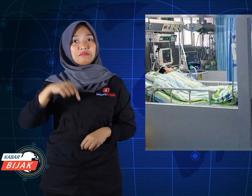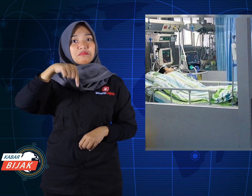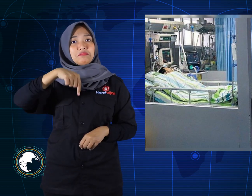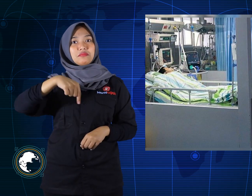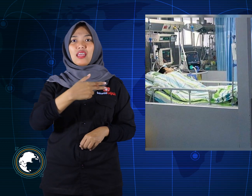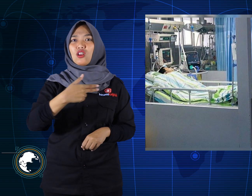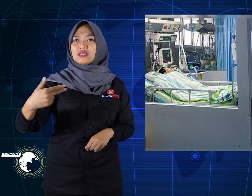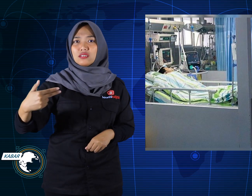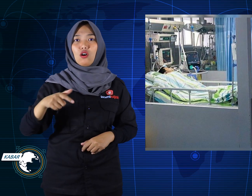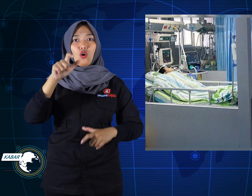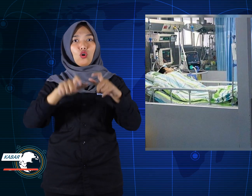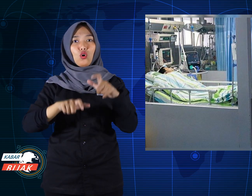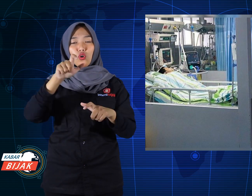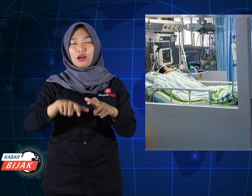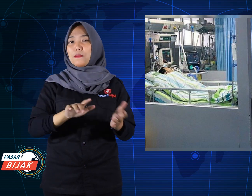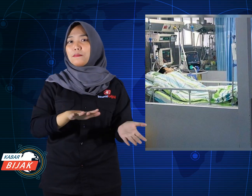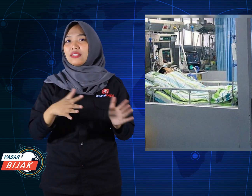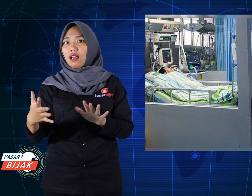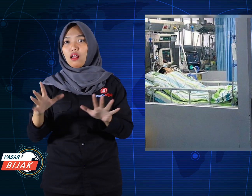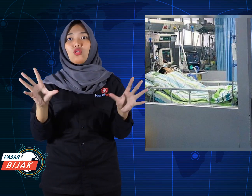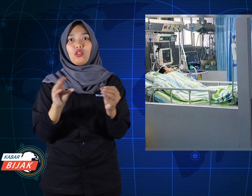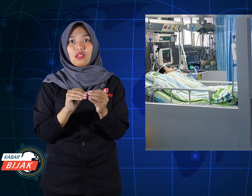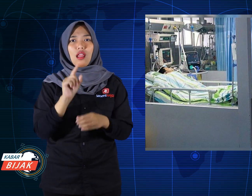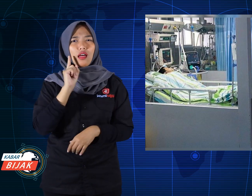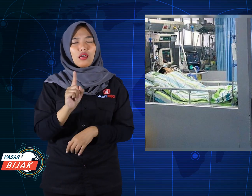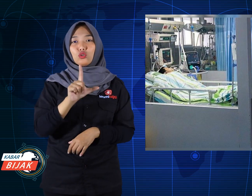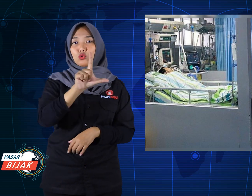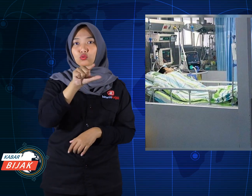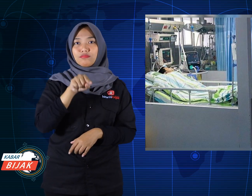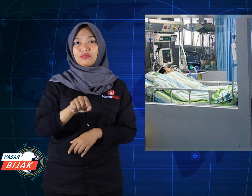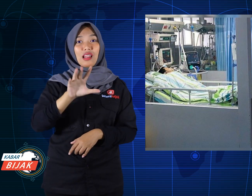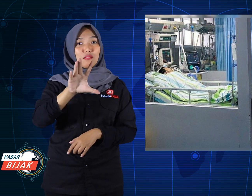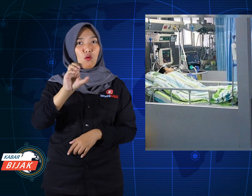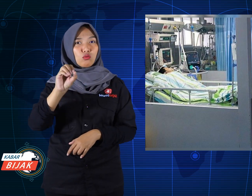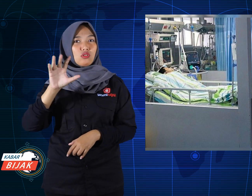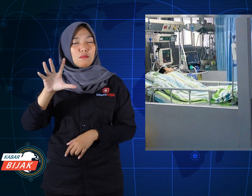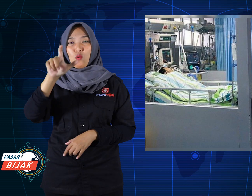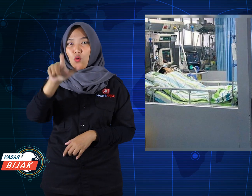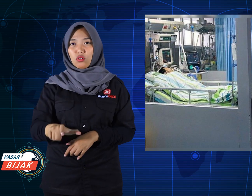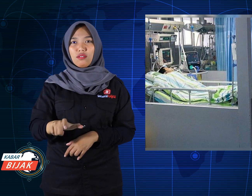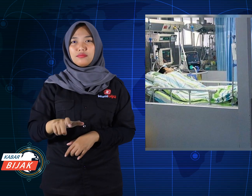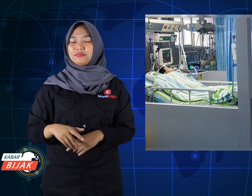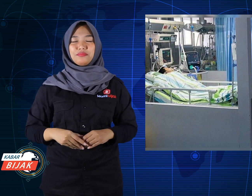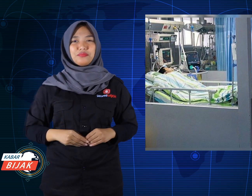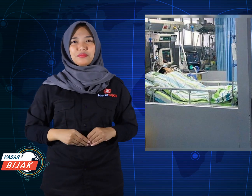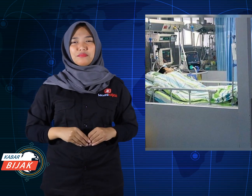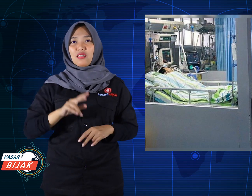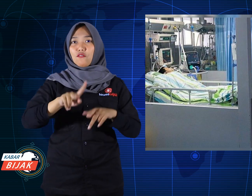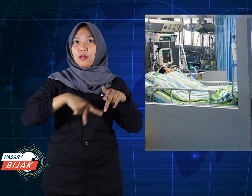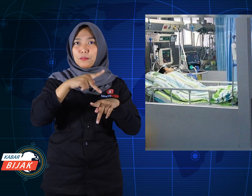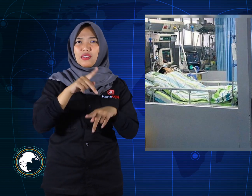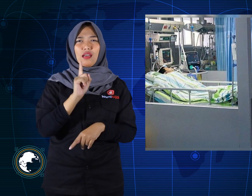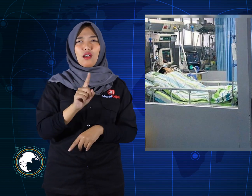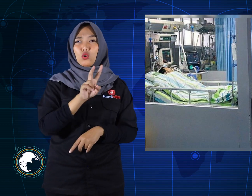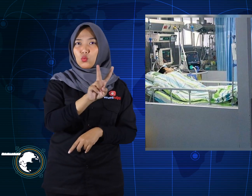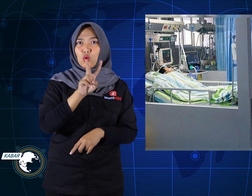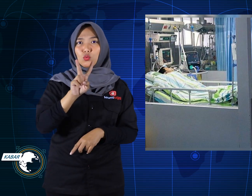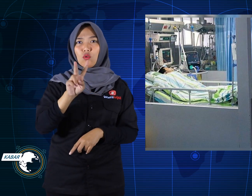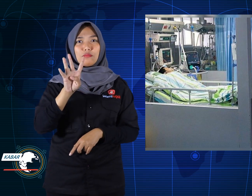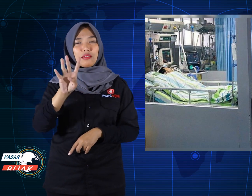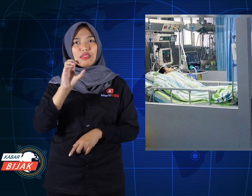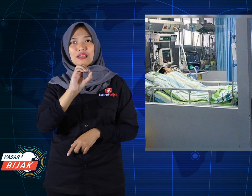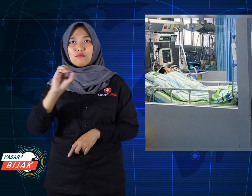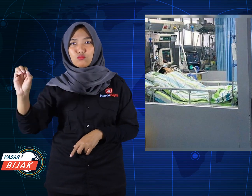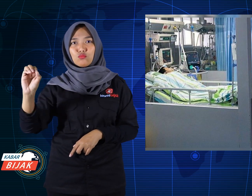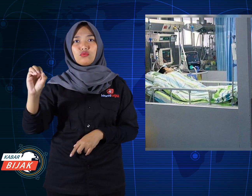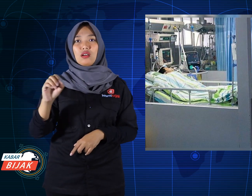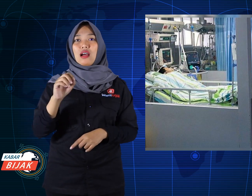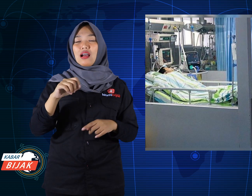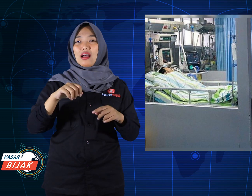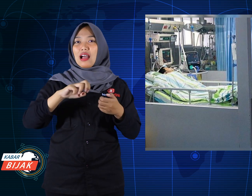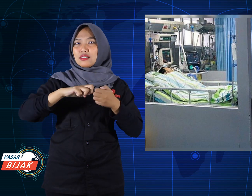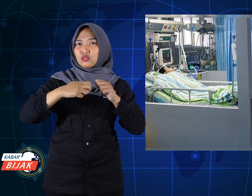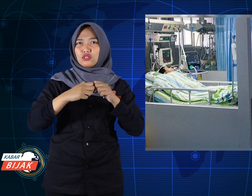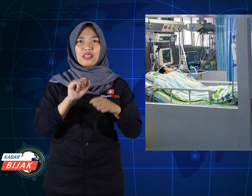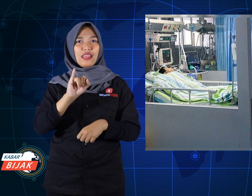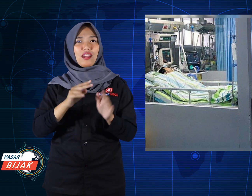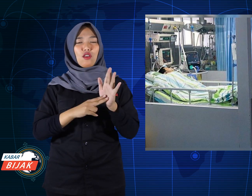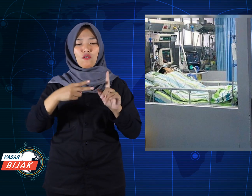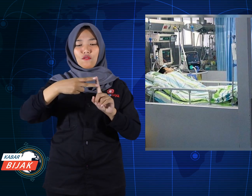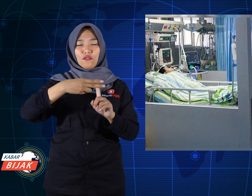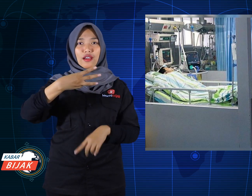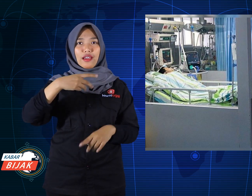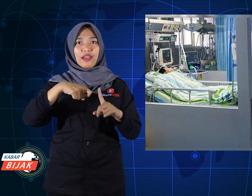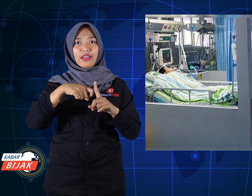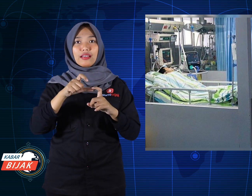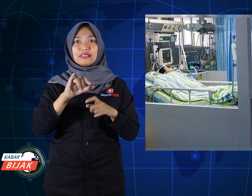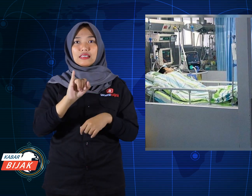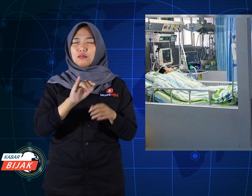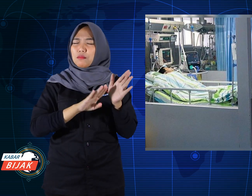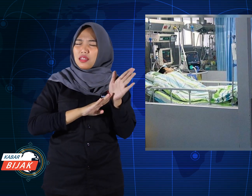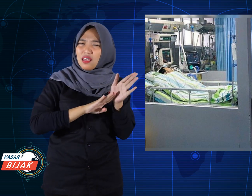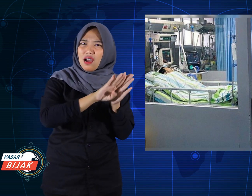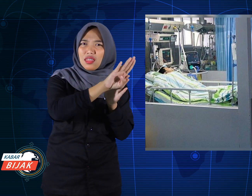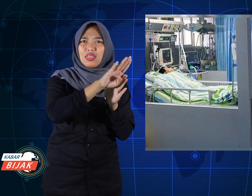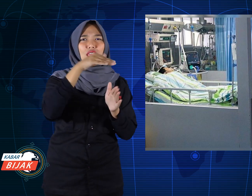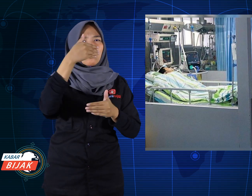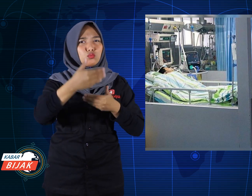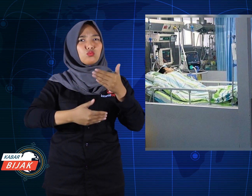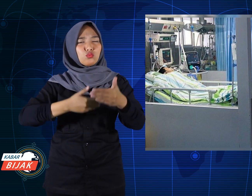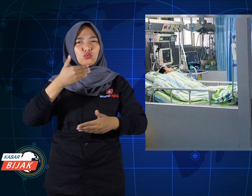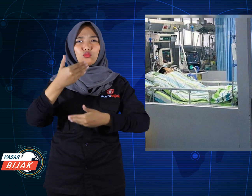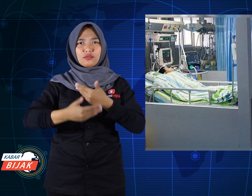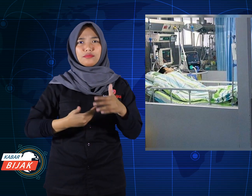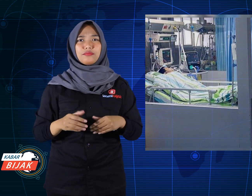This is Indonesia, 7,505 people died, the Philippines there are 224,000 cases of infection increasing steadily.